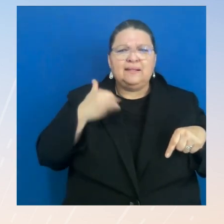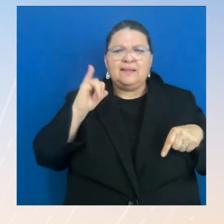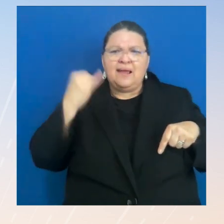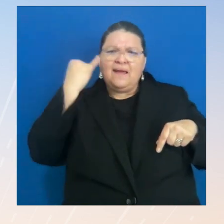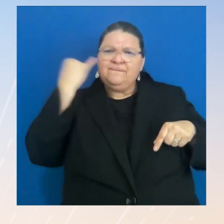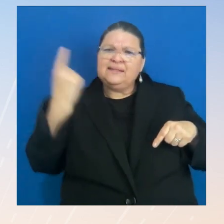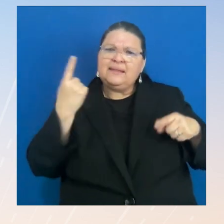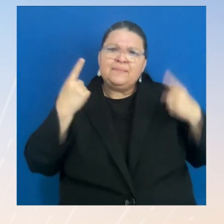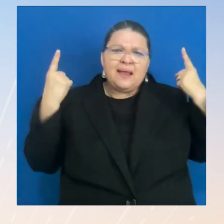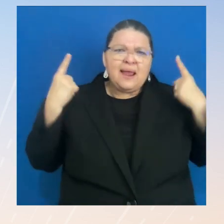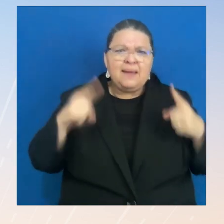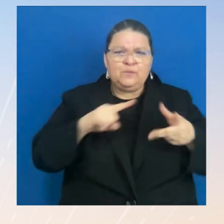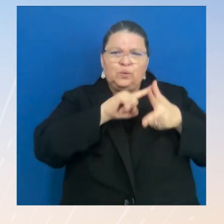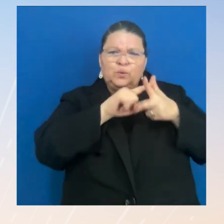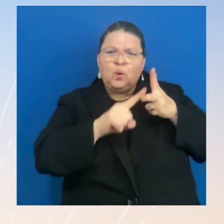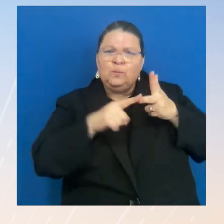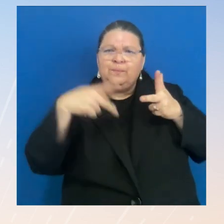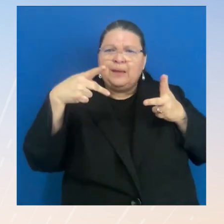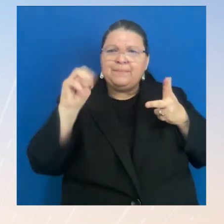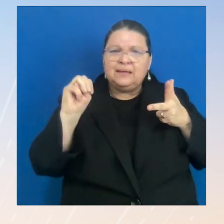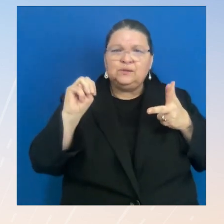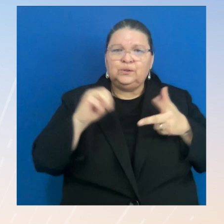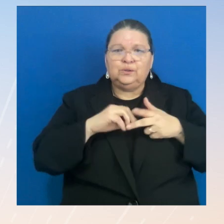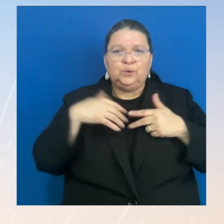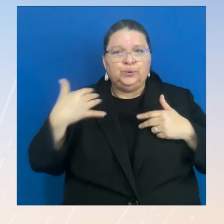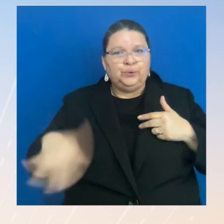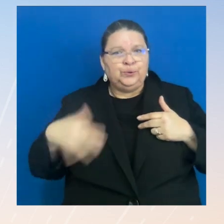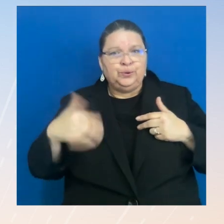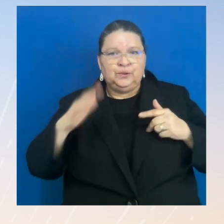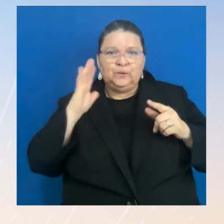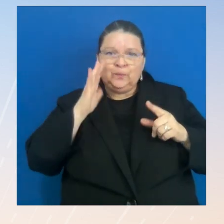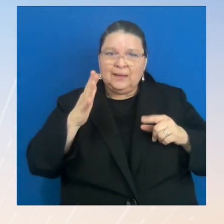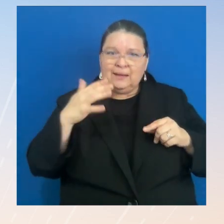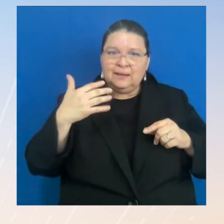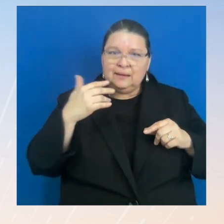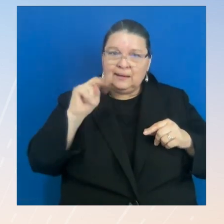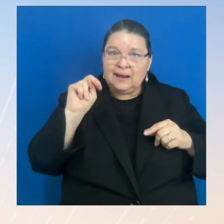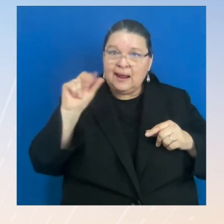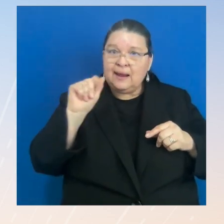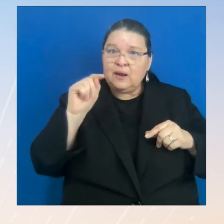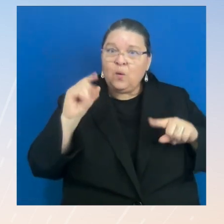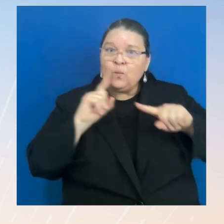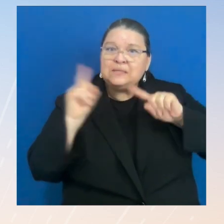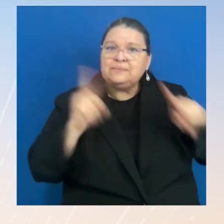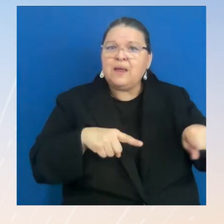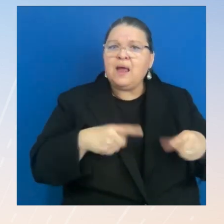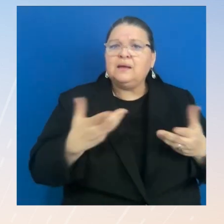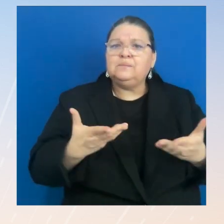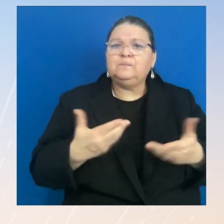We respect the role they're playing in diplomacy right now. And obviously, going directly into the middle of a war zone